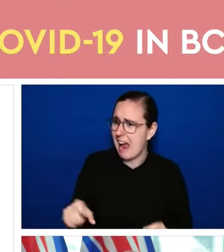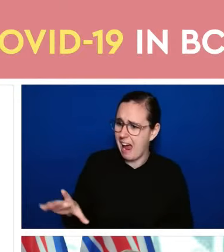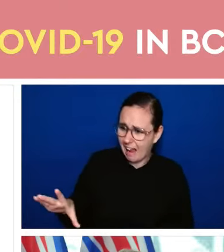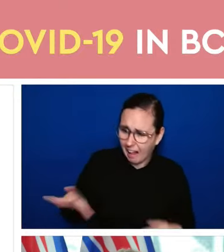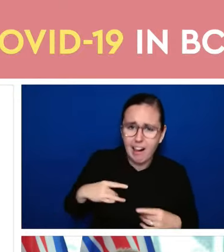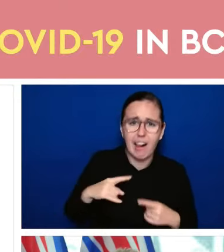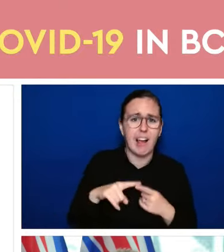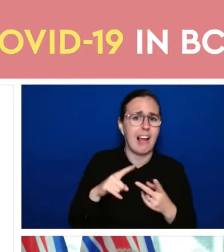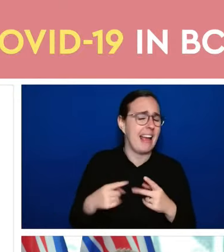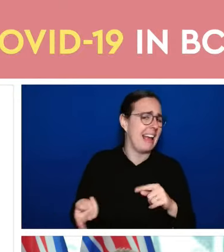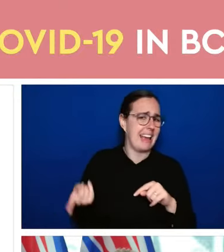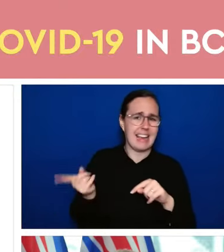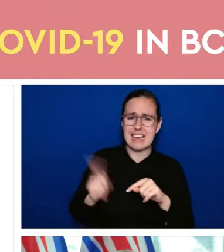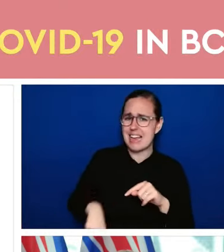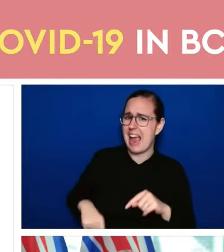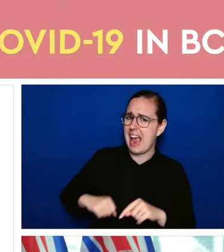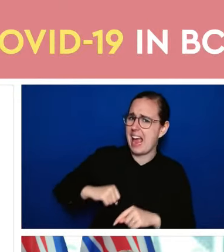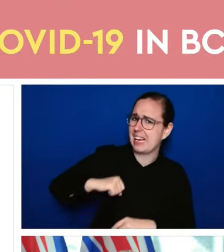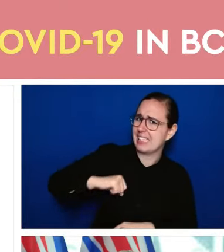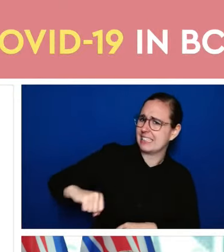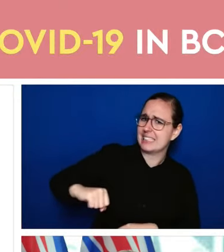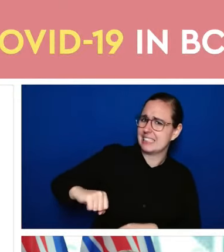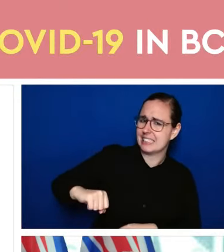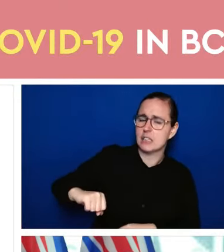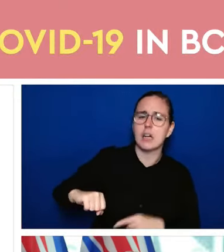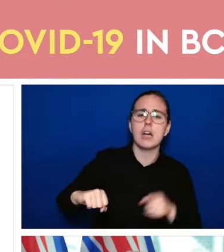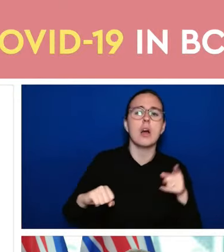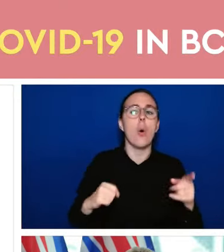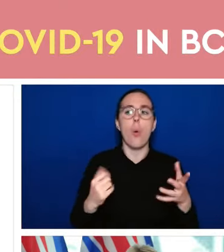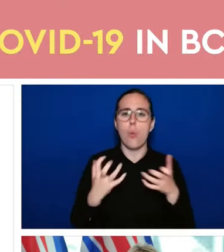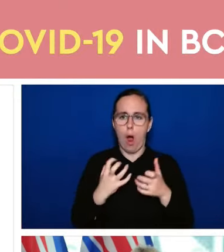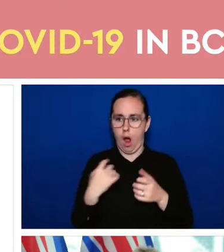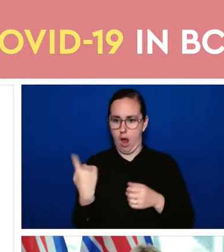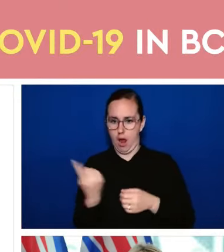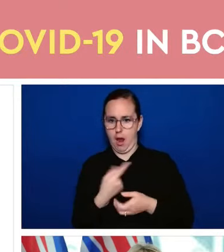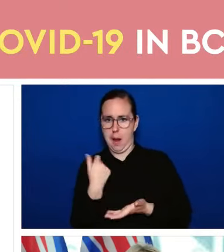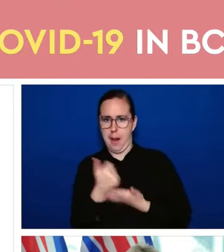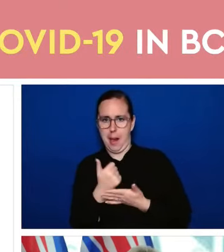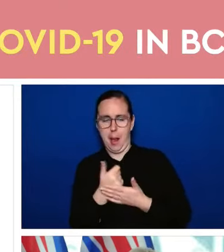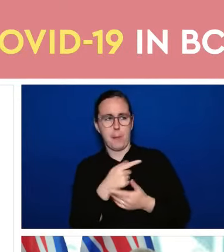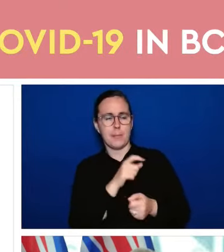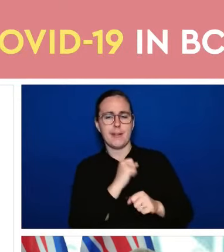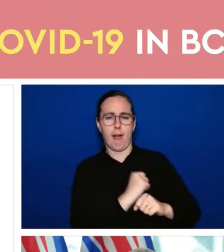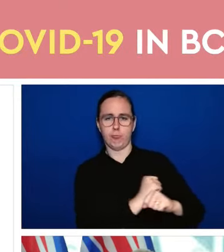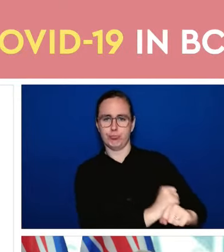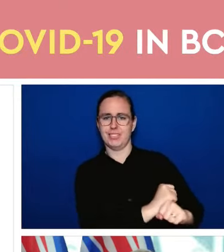access the most effectively reciprocation. And we know from